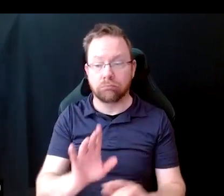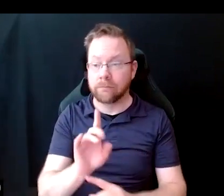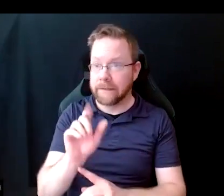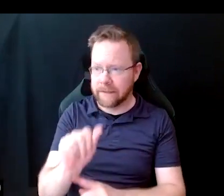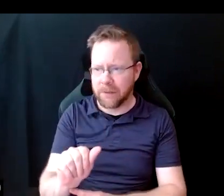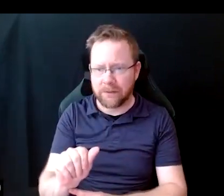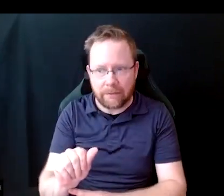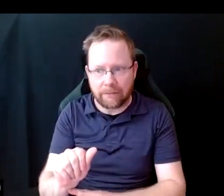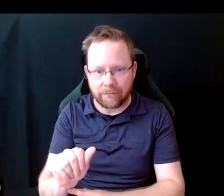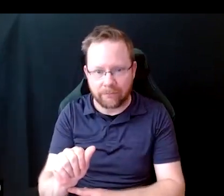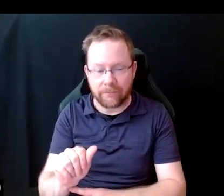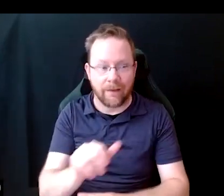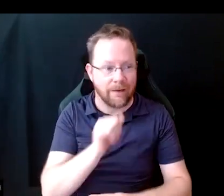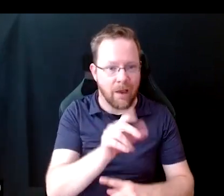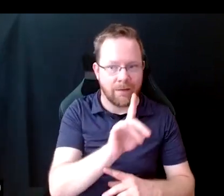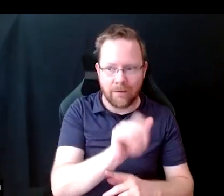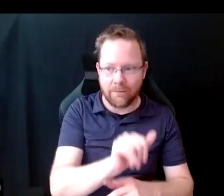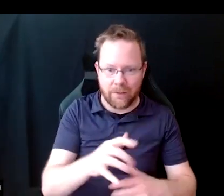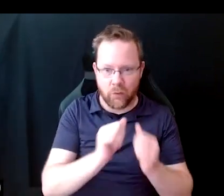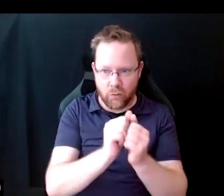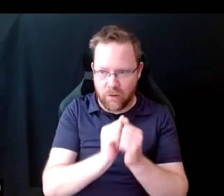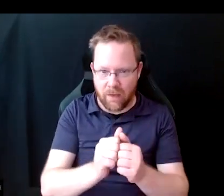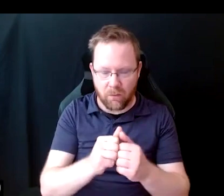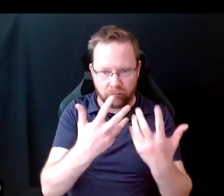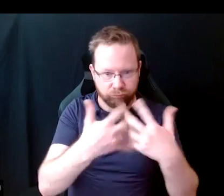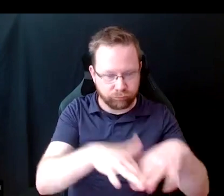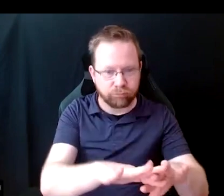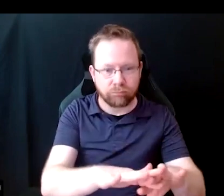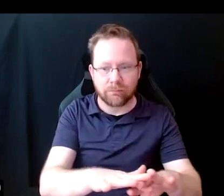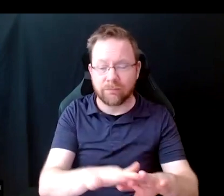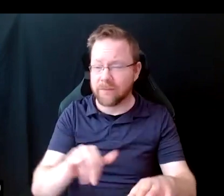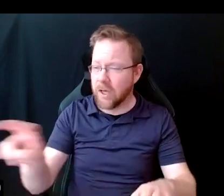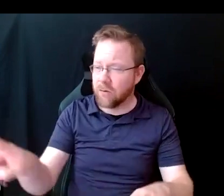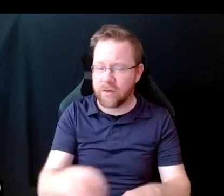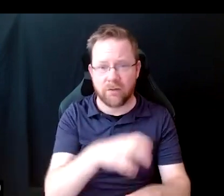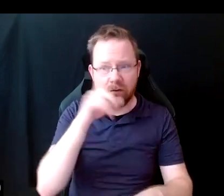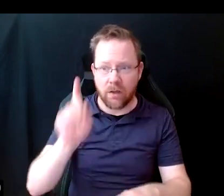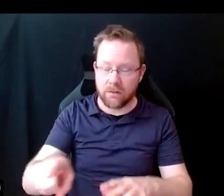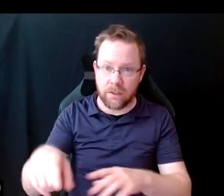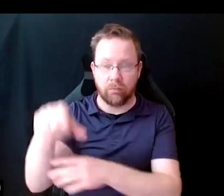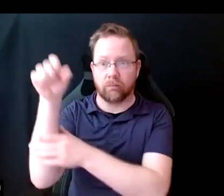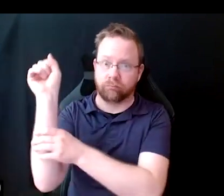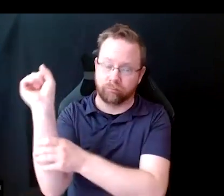existing alongside non-disability, that transition does not need to be as big a kick in the head as it is, right?